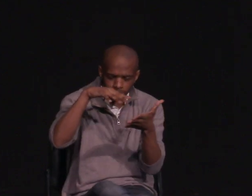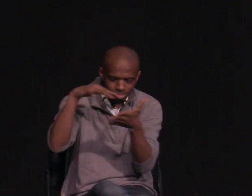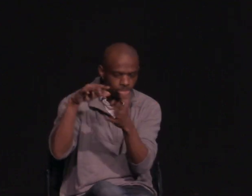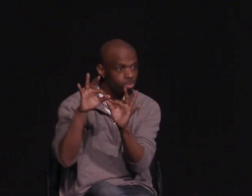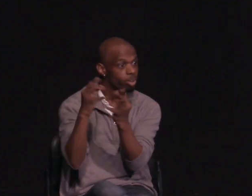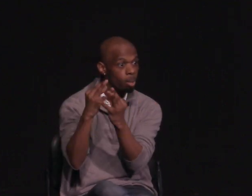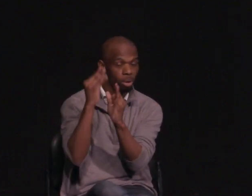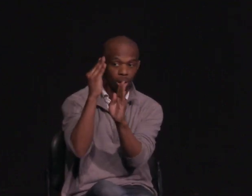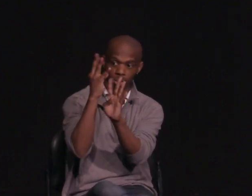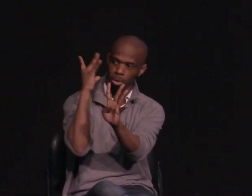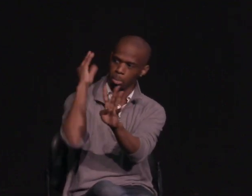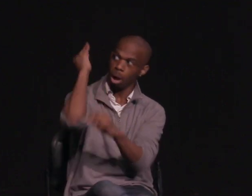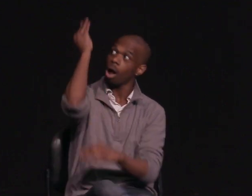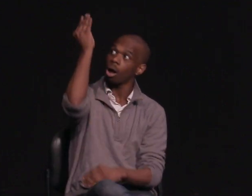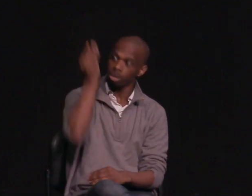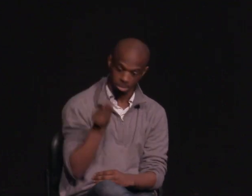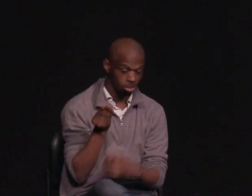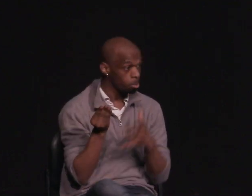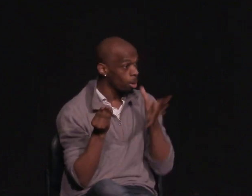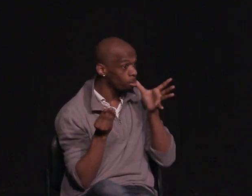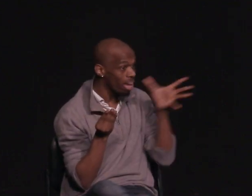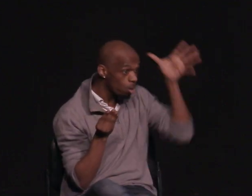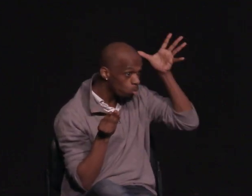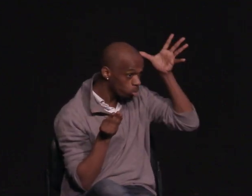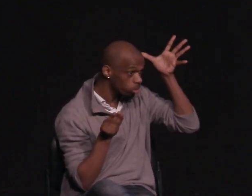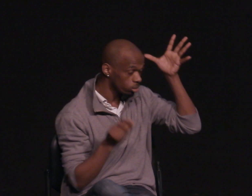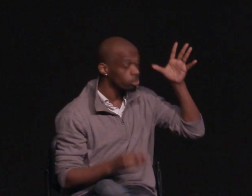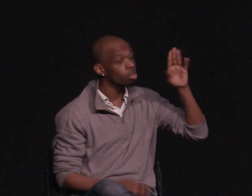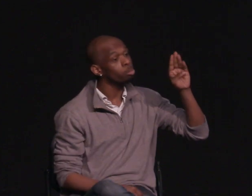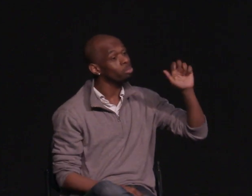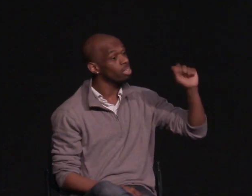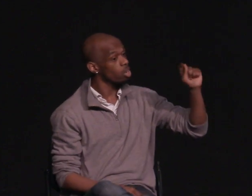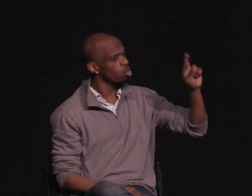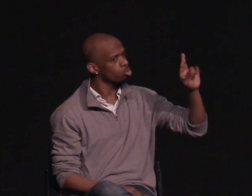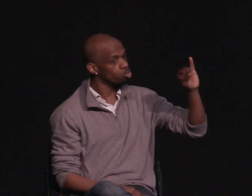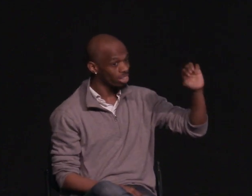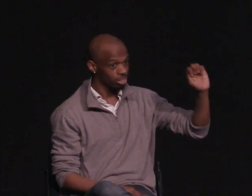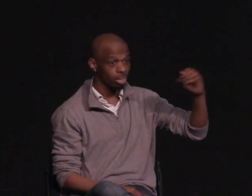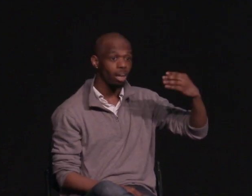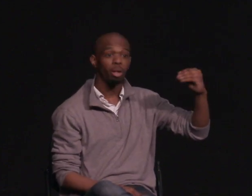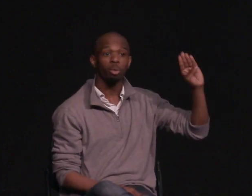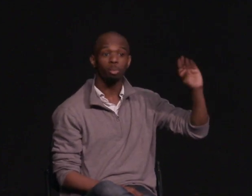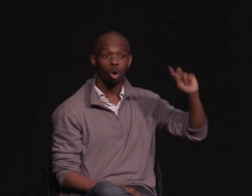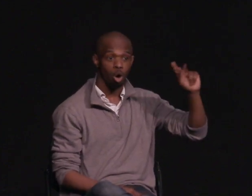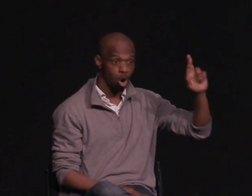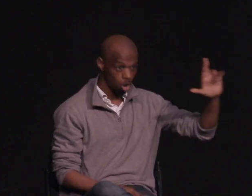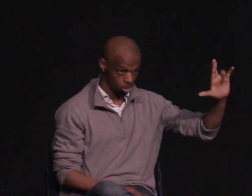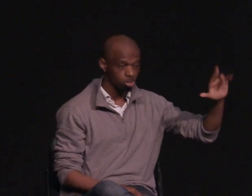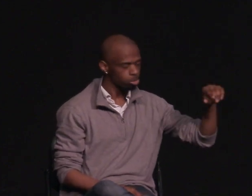my parents, Beatrice and Booker Terry; my in-laws, Marilyn Wong and Wang Sang Koon;